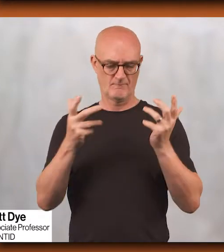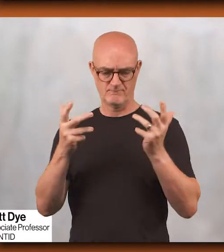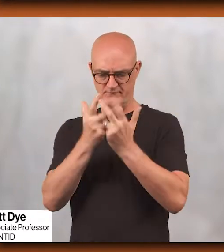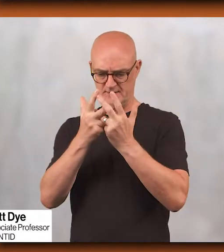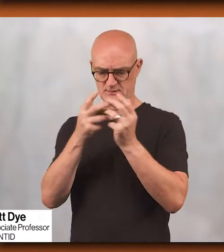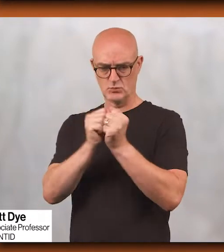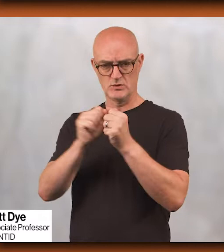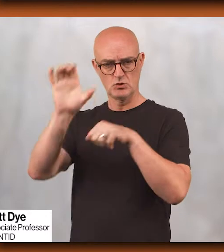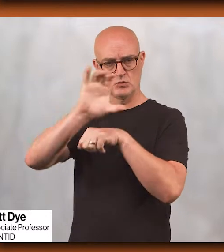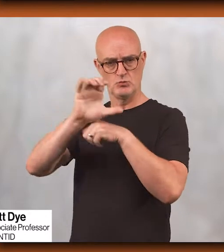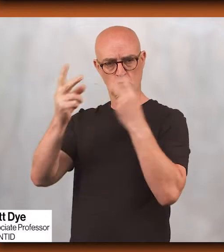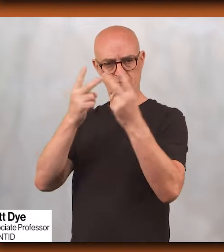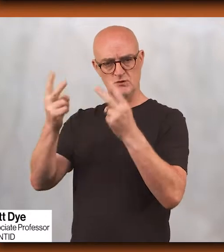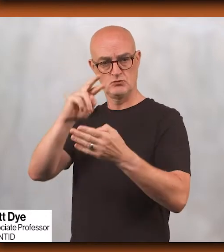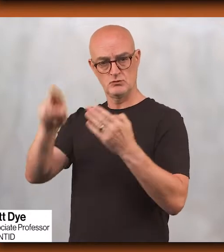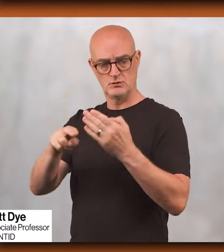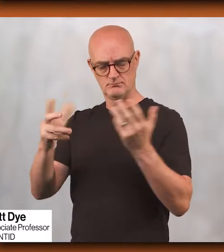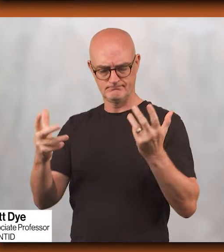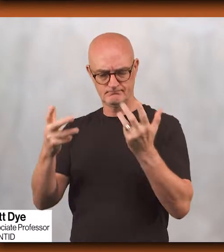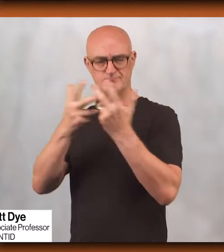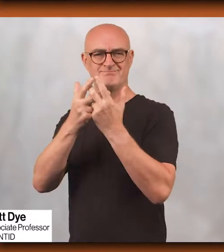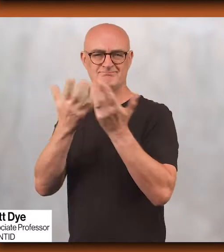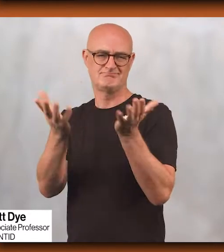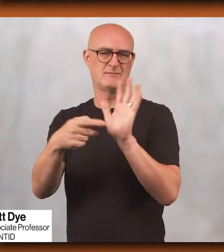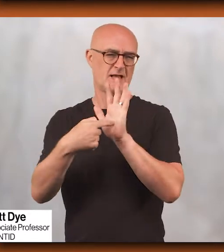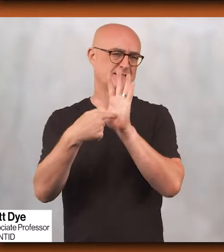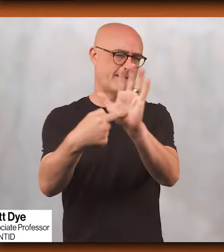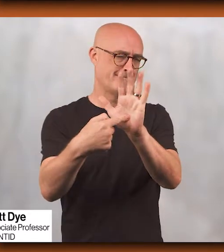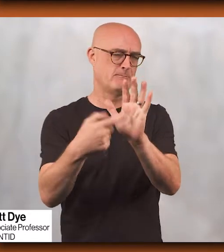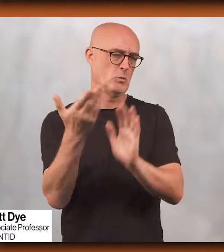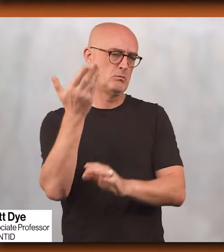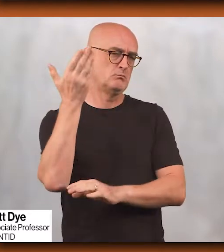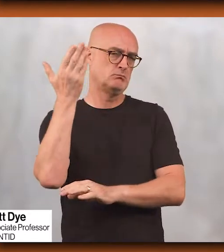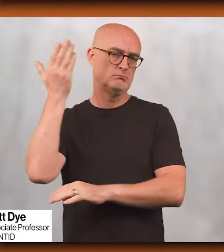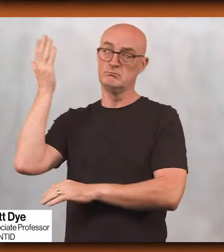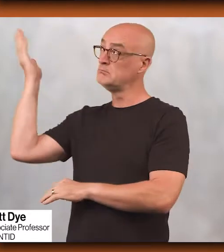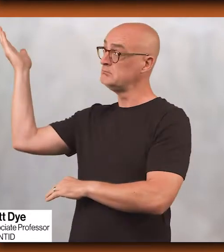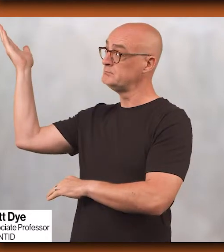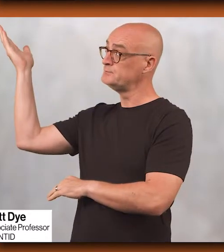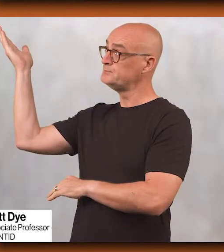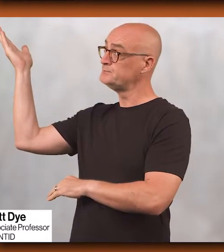Here is an example from our Nicaraguan dataset